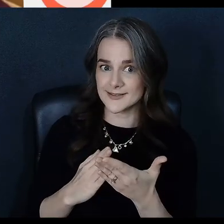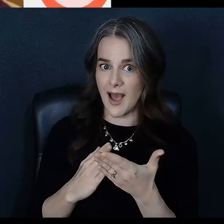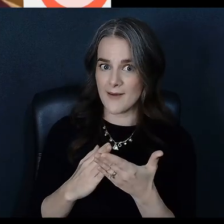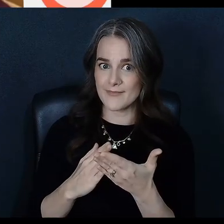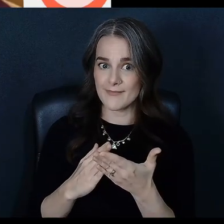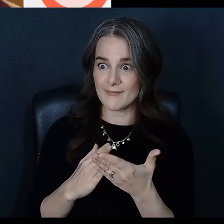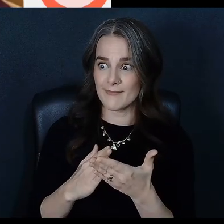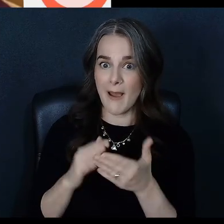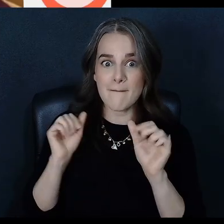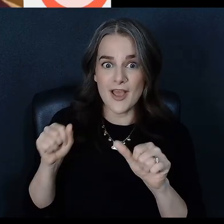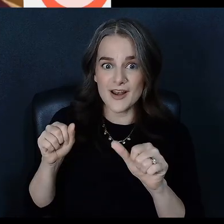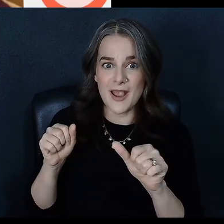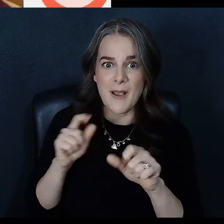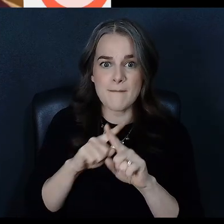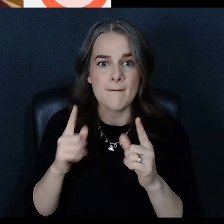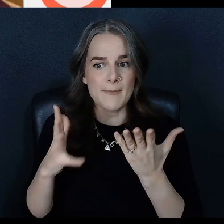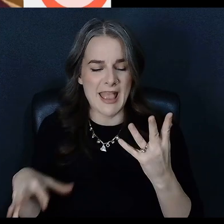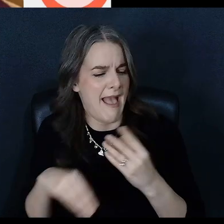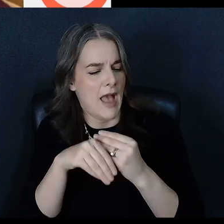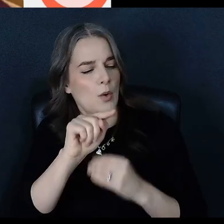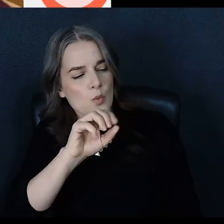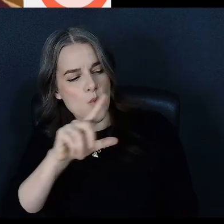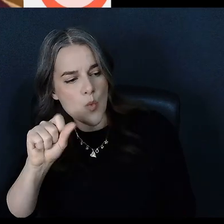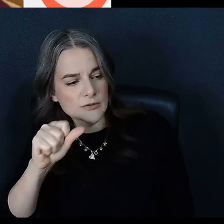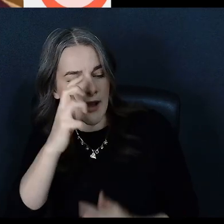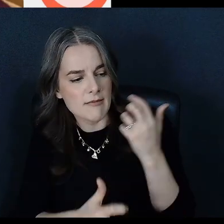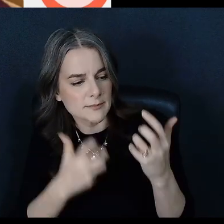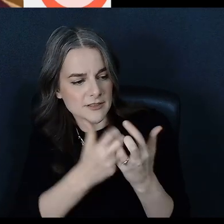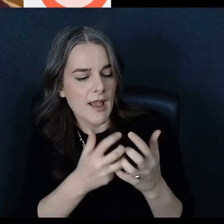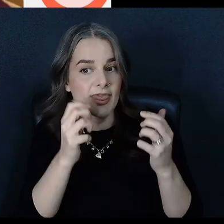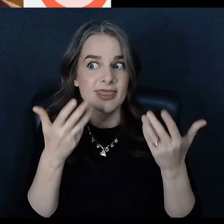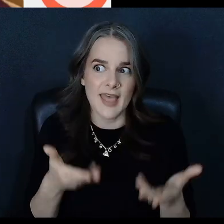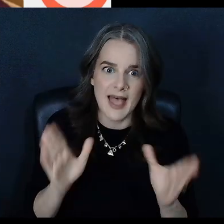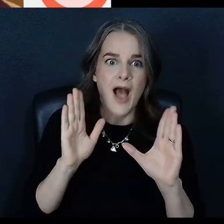to allow them to do all of the activities they want to do.